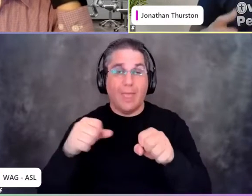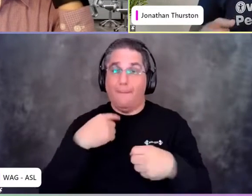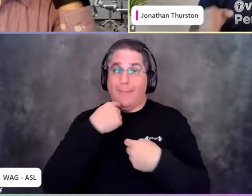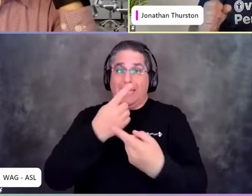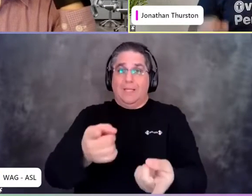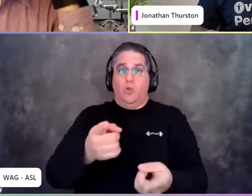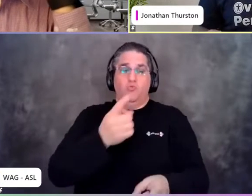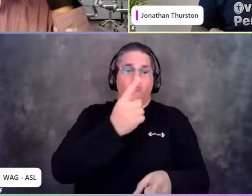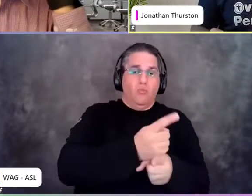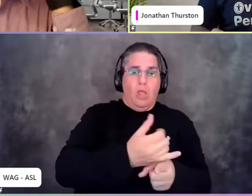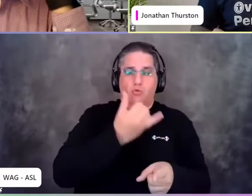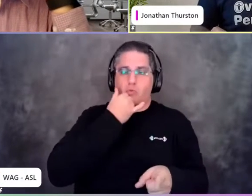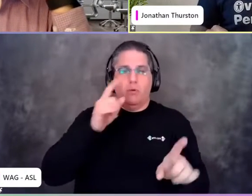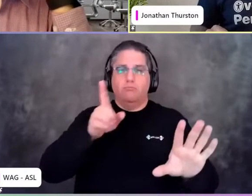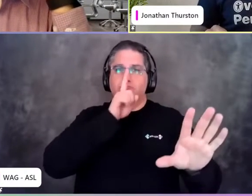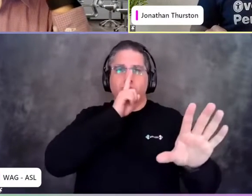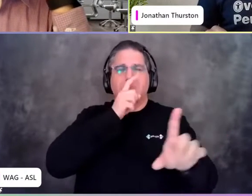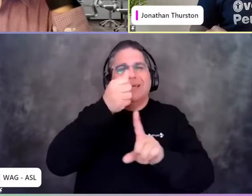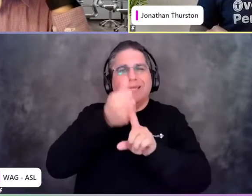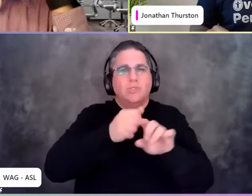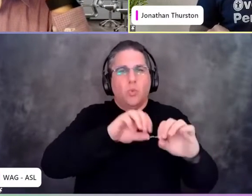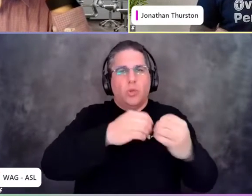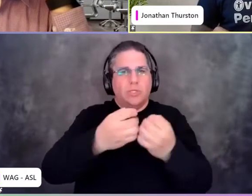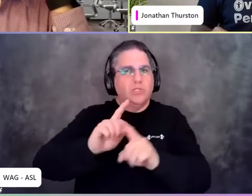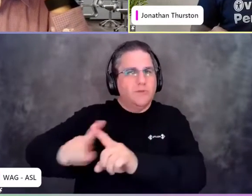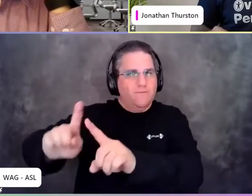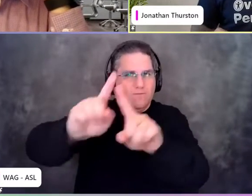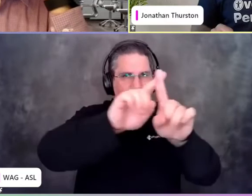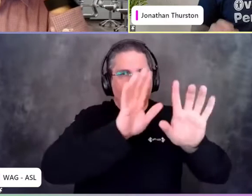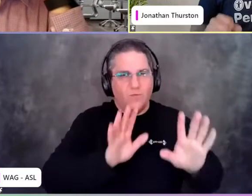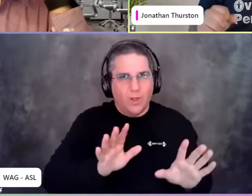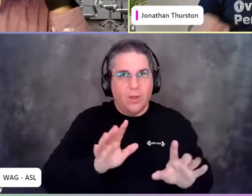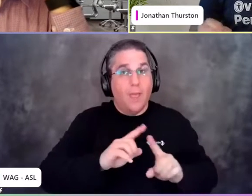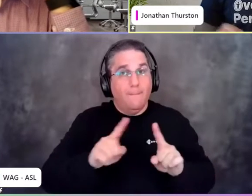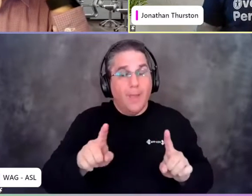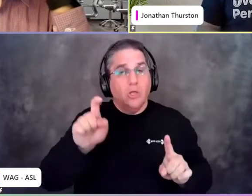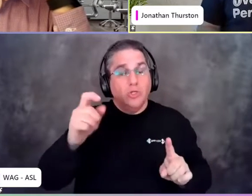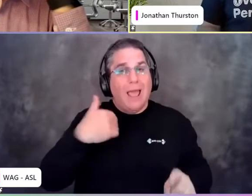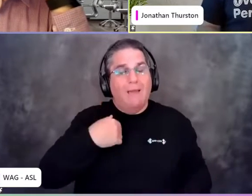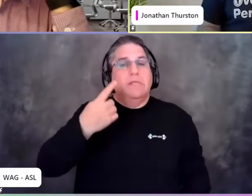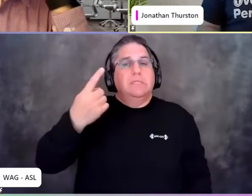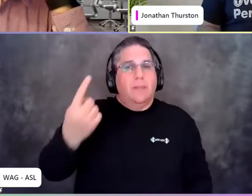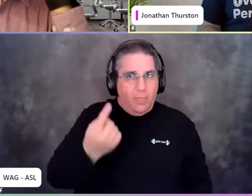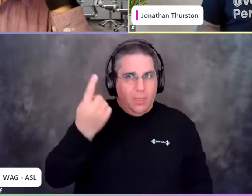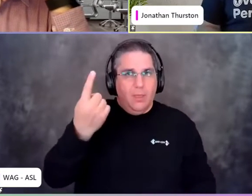inside? There's multiple different strategies, and you know, we're not here to say what's right or wrong, because